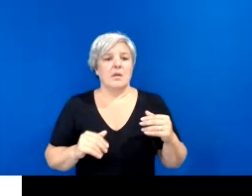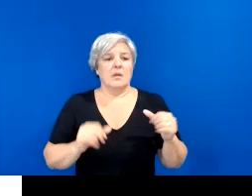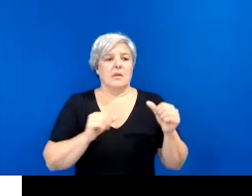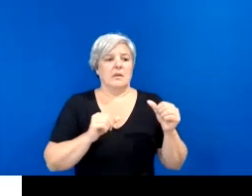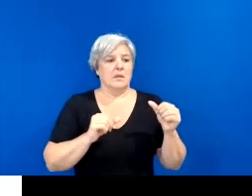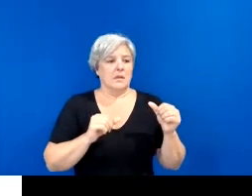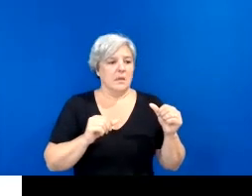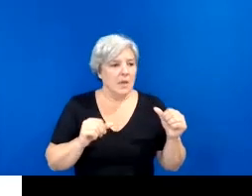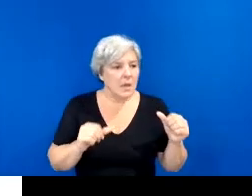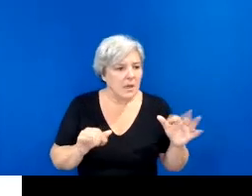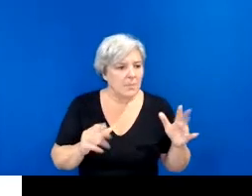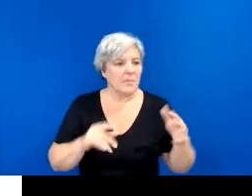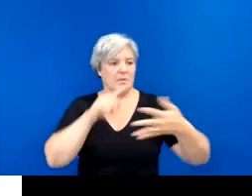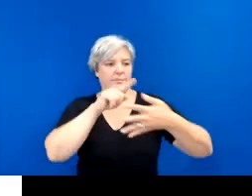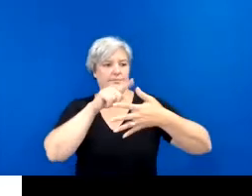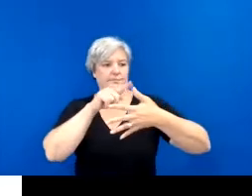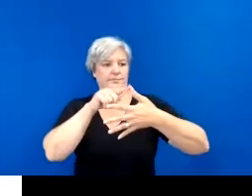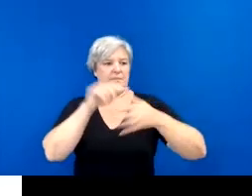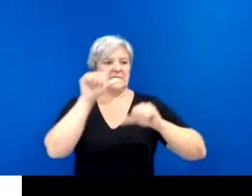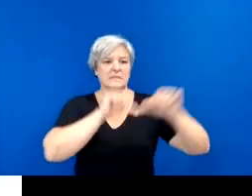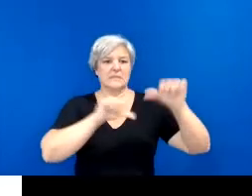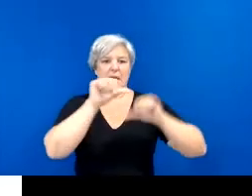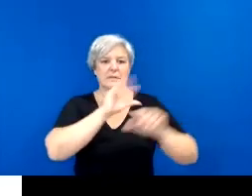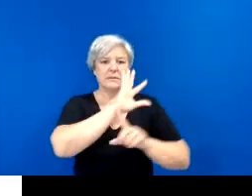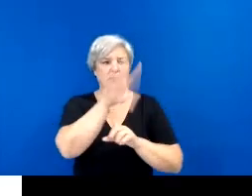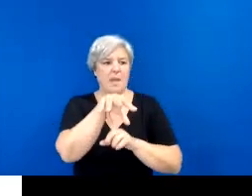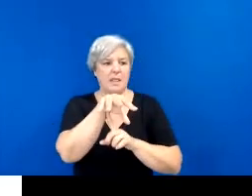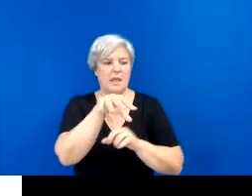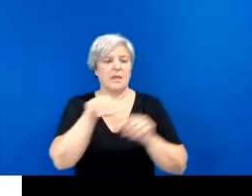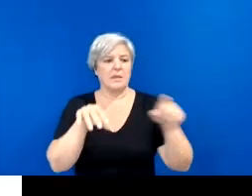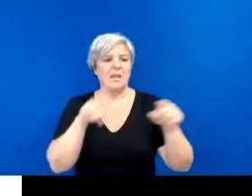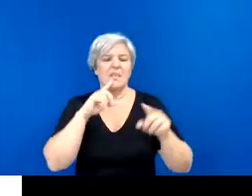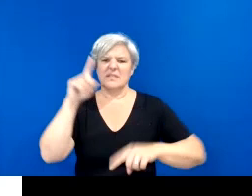This is biographies and research of a diverse range of scientists